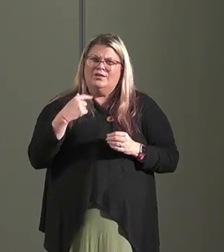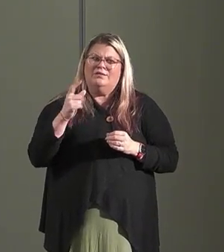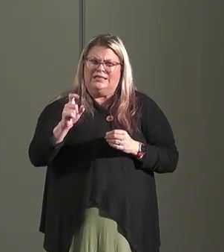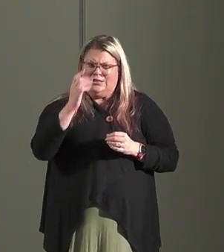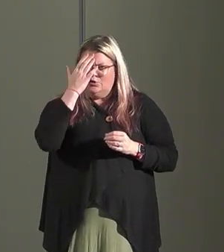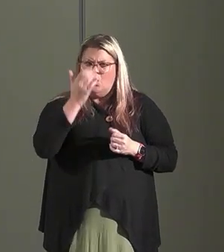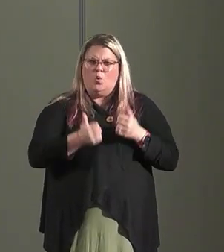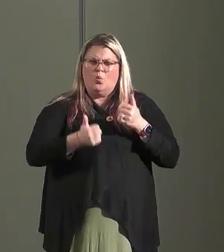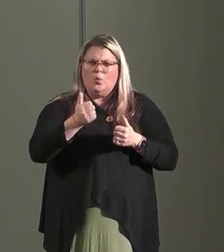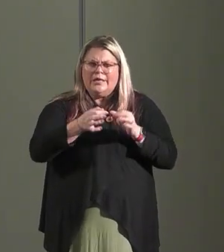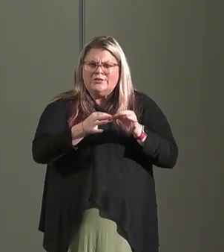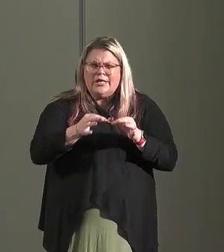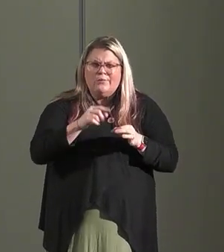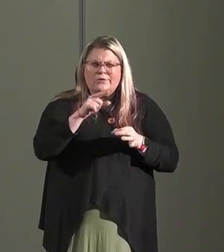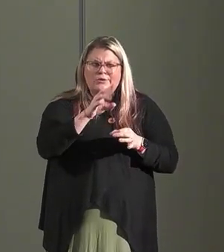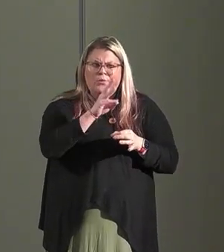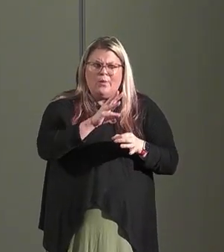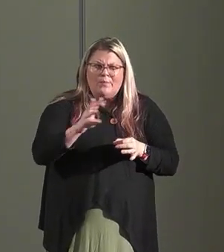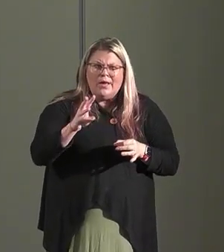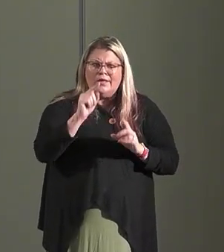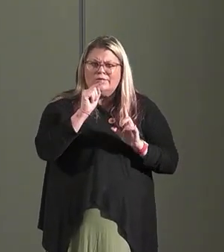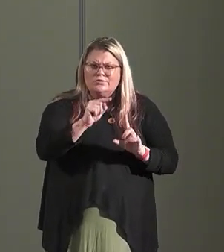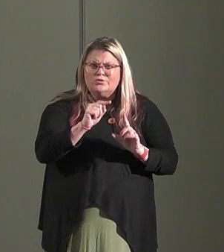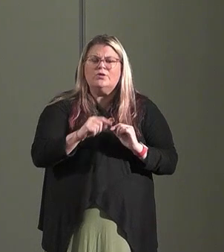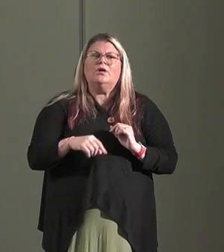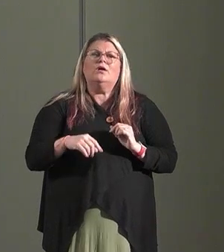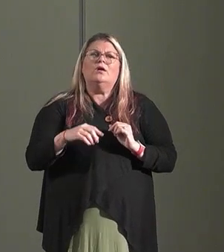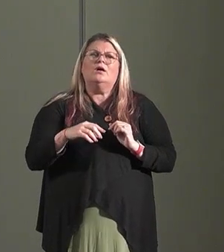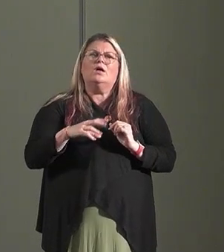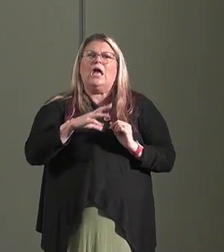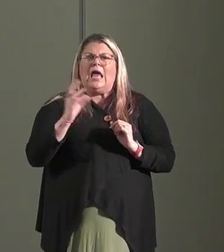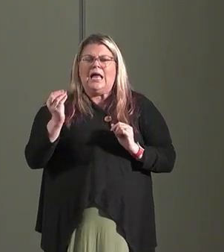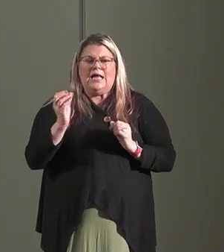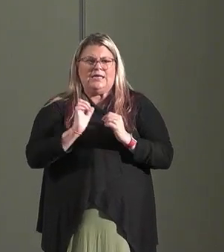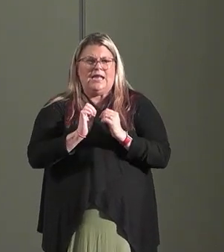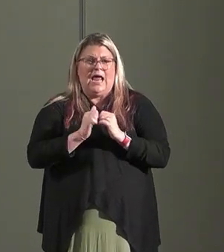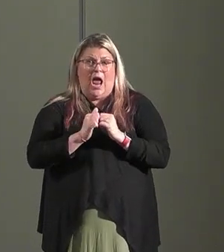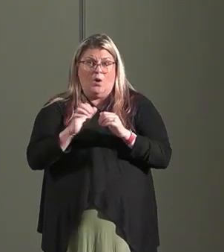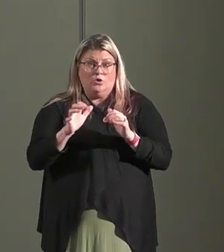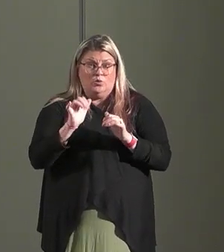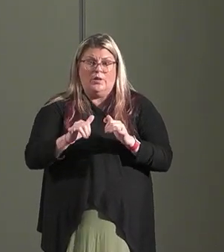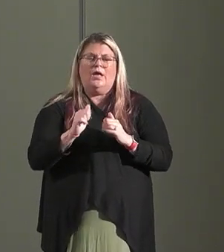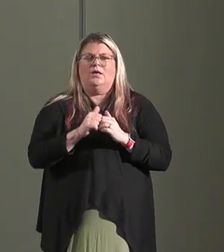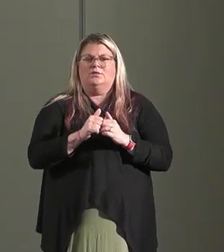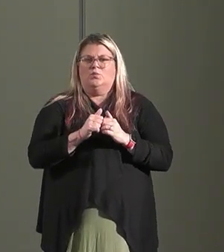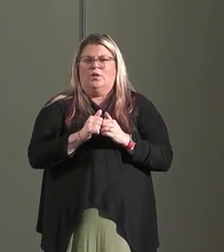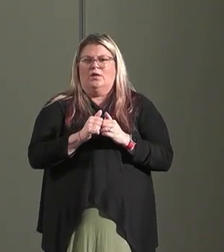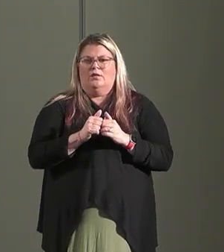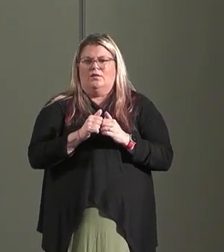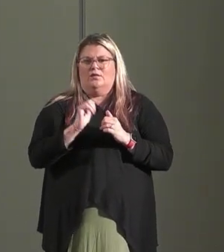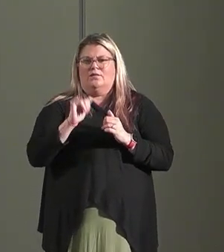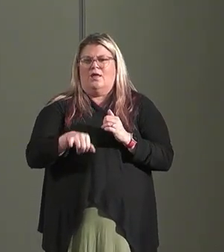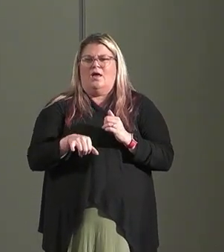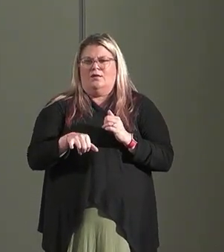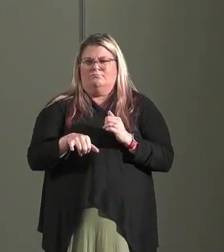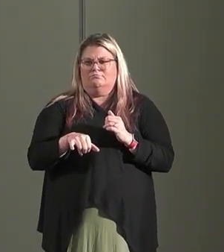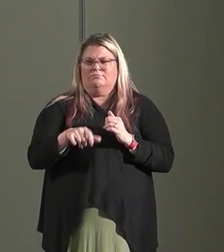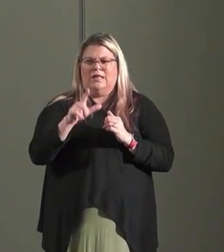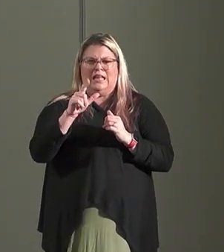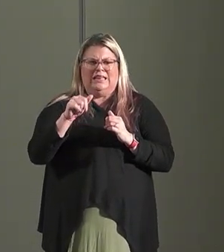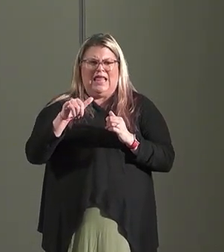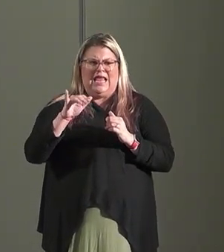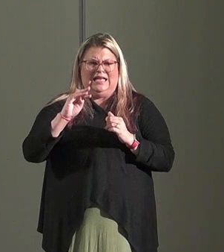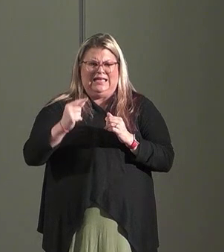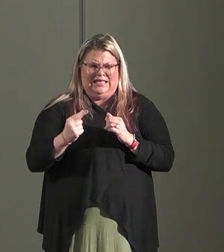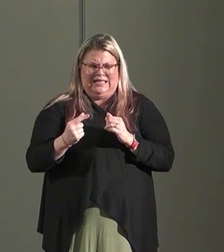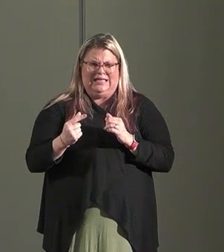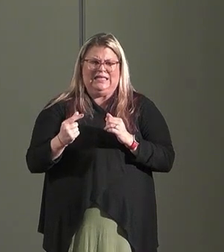language this web page is in. And the way to do that is lay attribute on high-level of the body